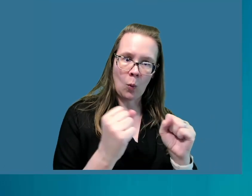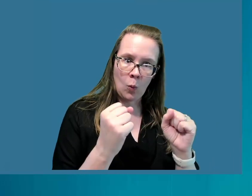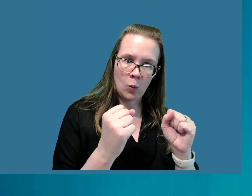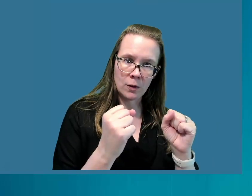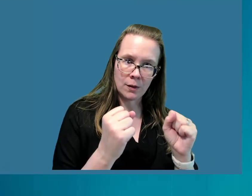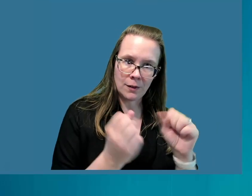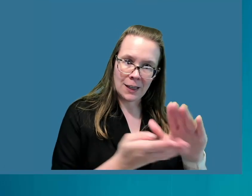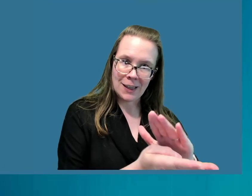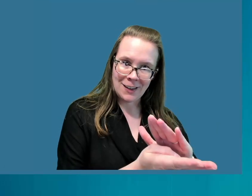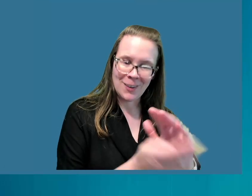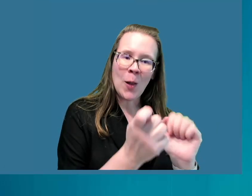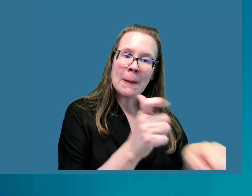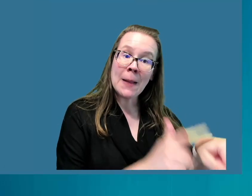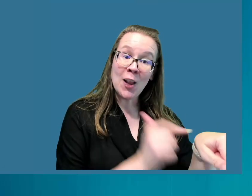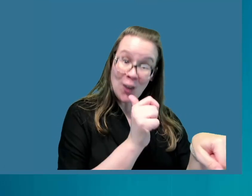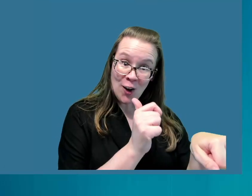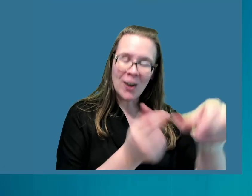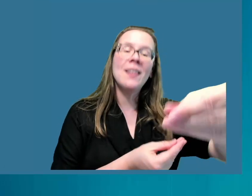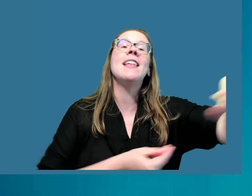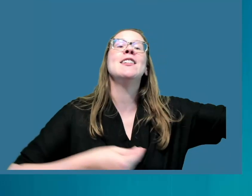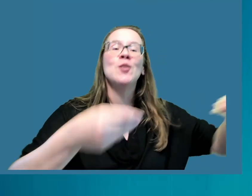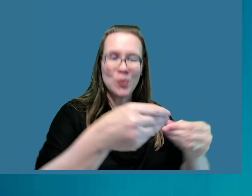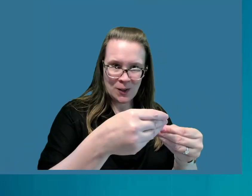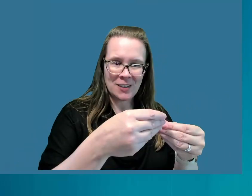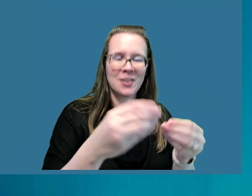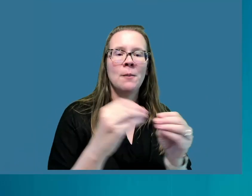I would set it for 6 minutes, and then turn it at 4 minutes left. And that's because I feel like,